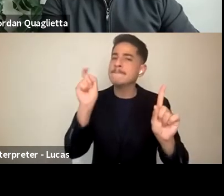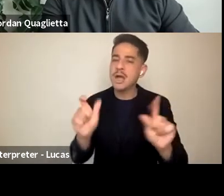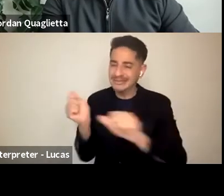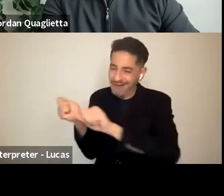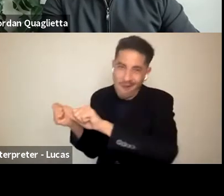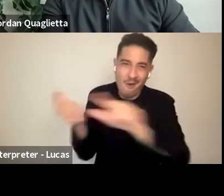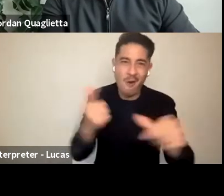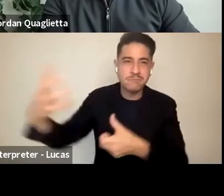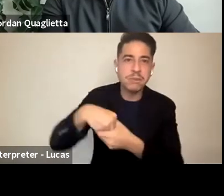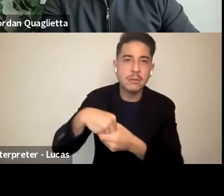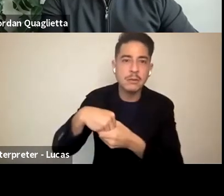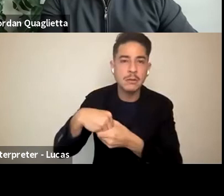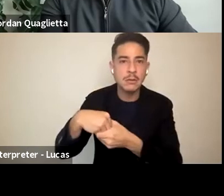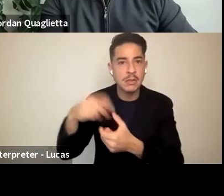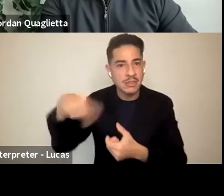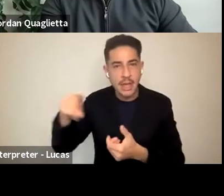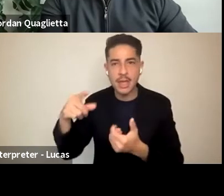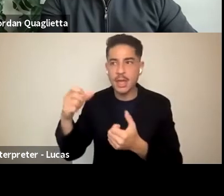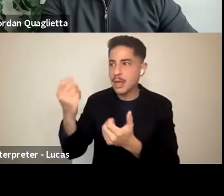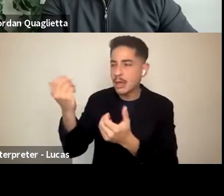everybody is really focused on those business goals.